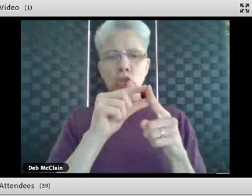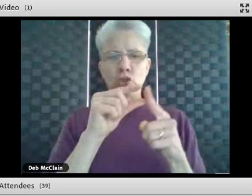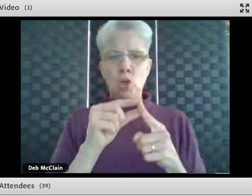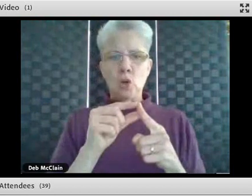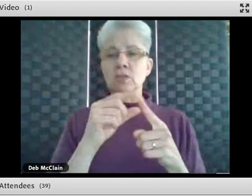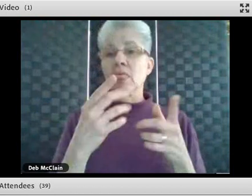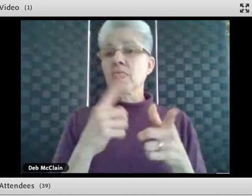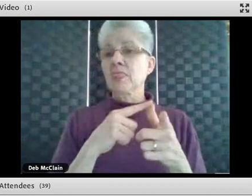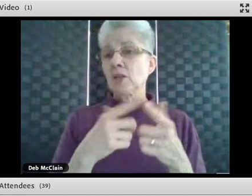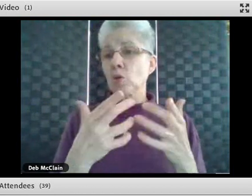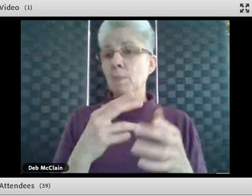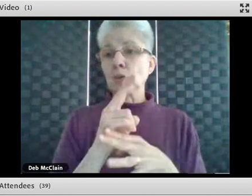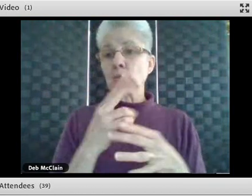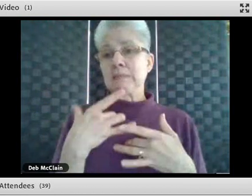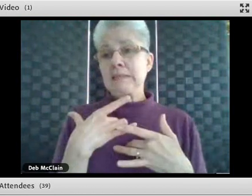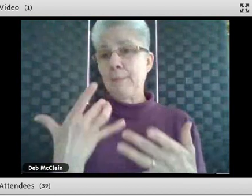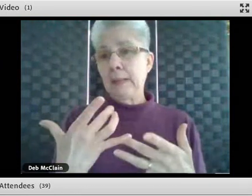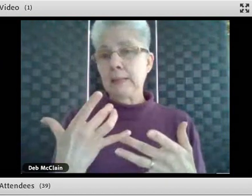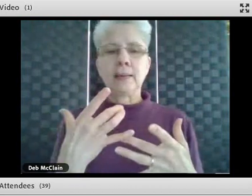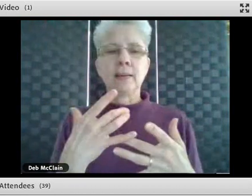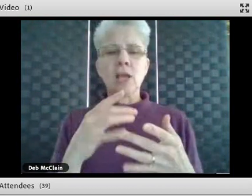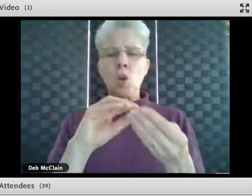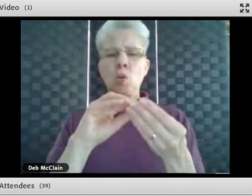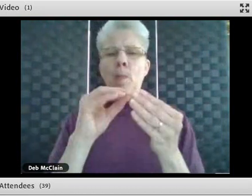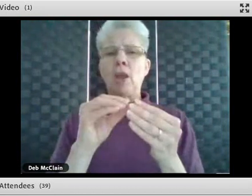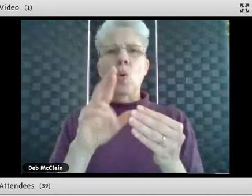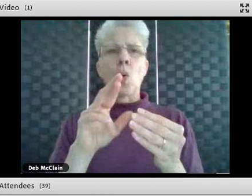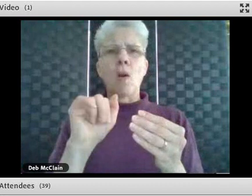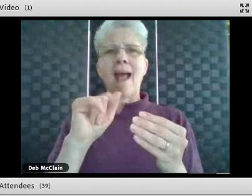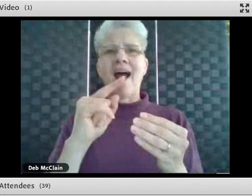they use, typically, numerical or alphanumerical codes,